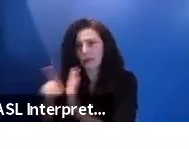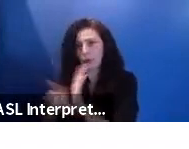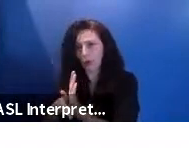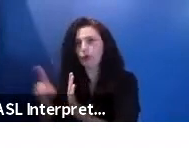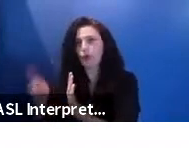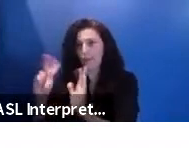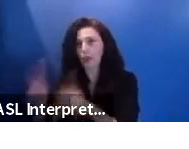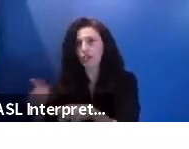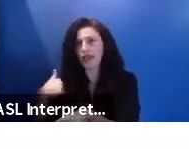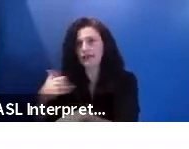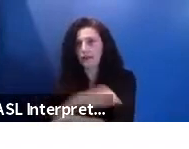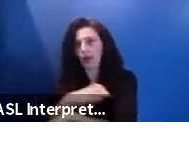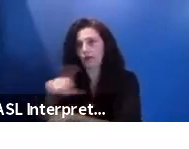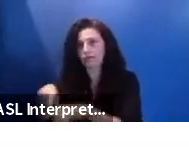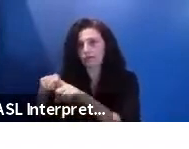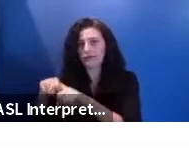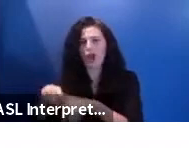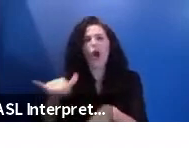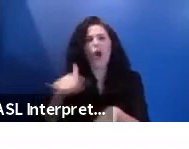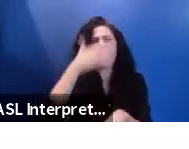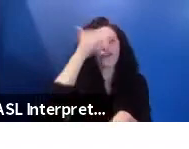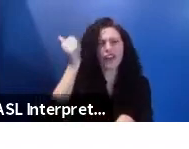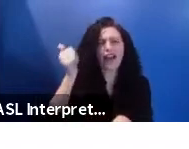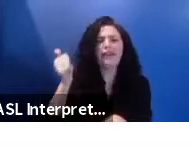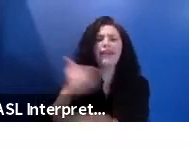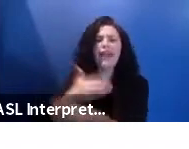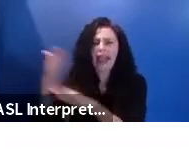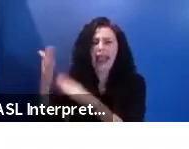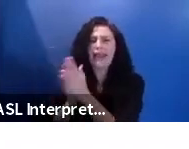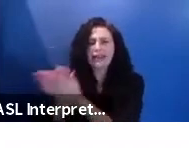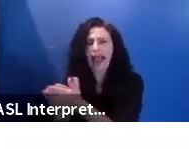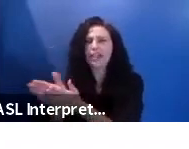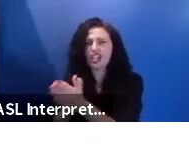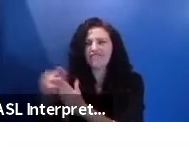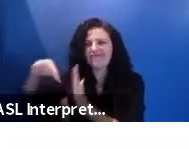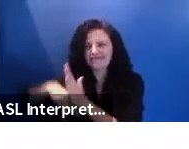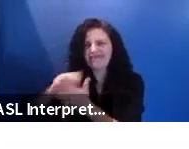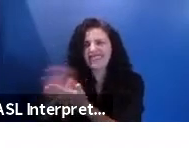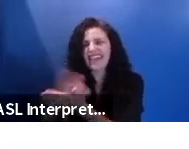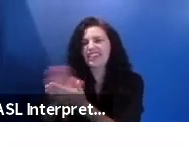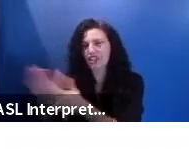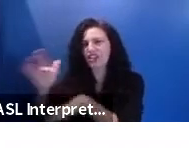Oh, and I'm sorry, I forgot that hand hygiene stations and sanitizer are broadly available as well. Let's talk about how this applies to makeup and hair,